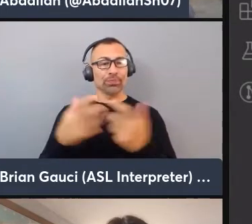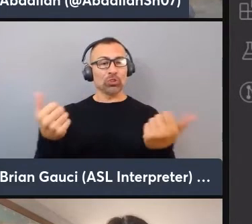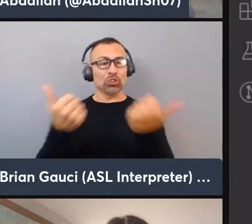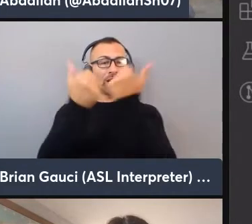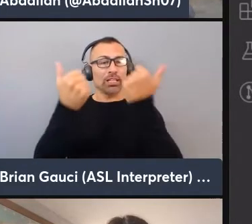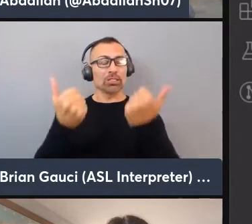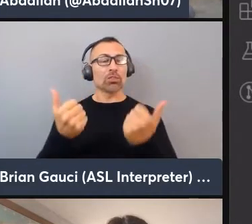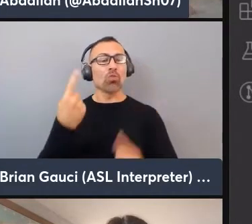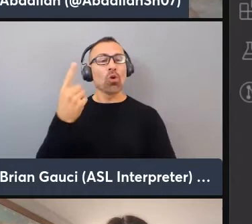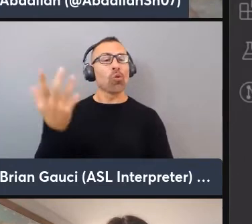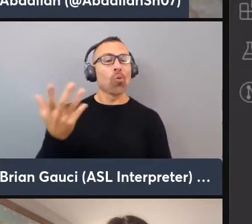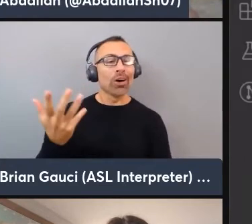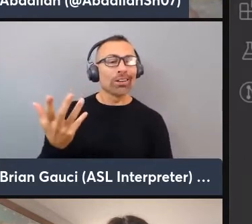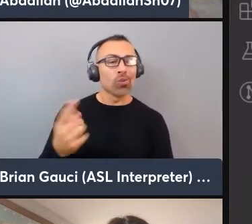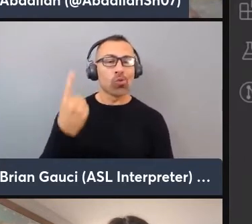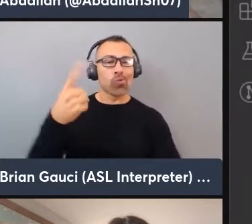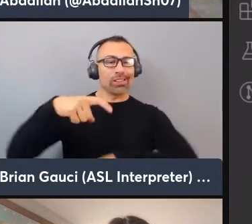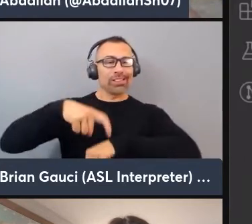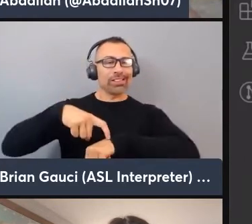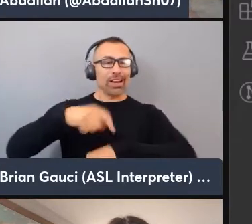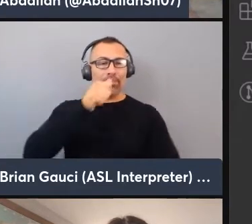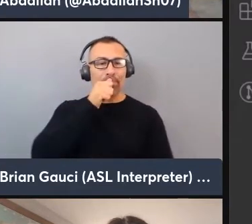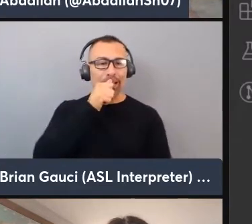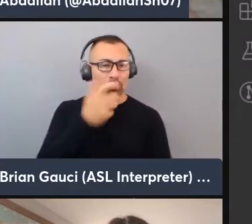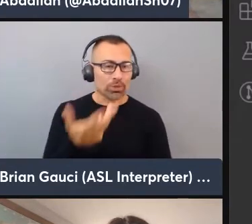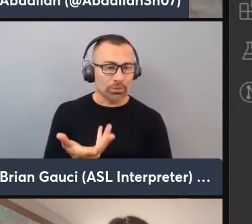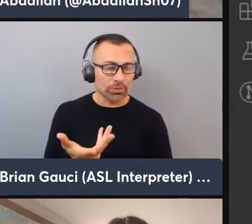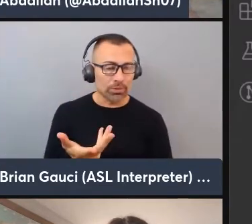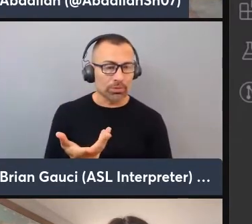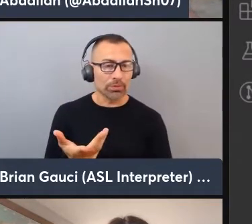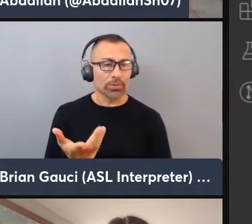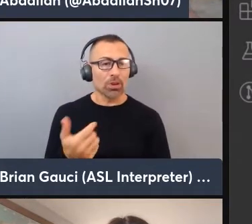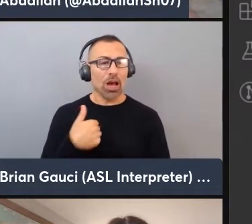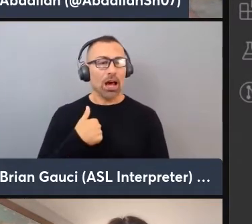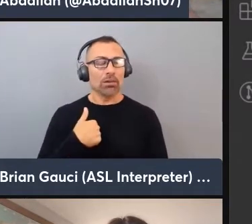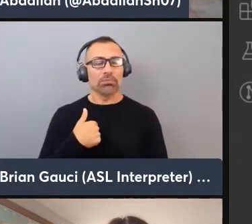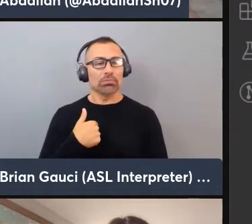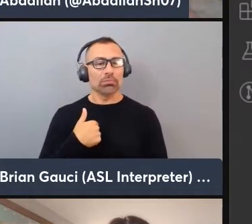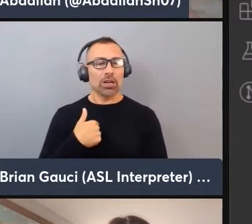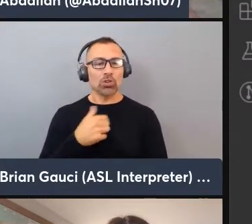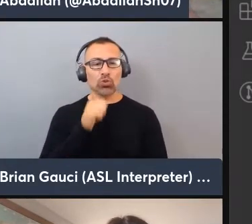Okay. - So I don't actually have a username or password set up as a challenge here.